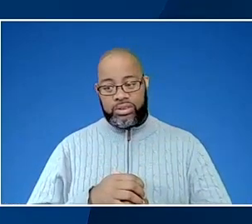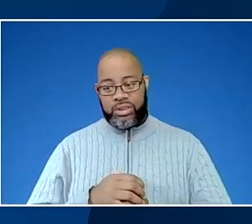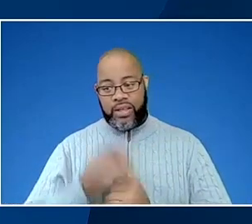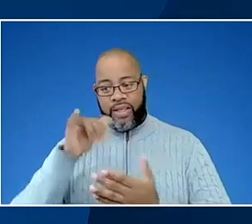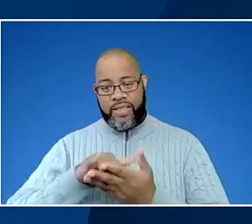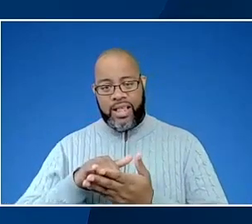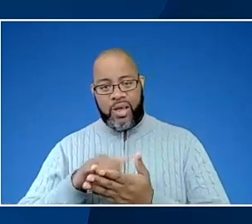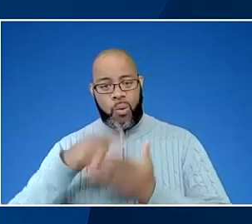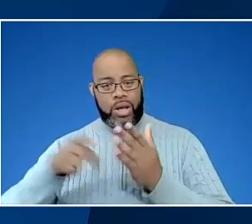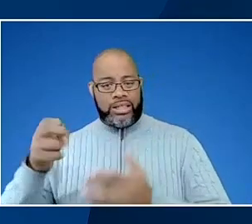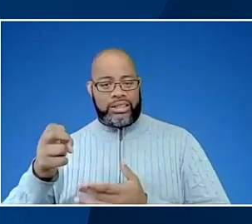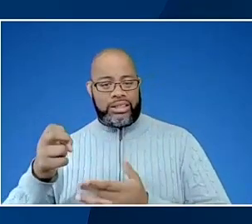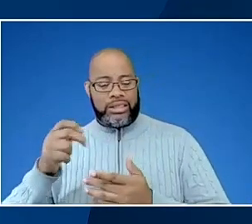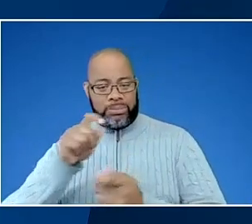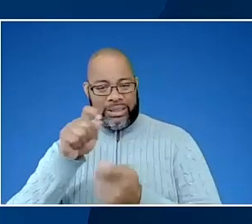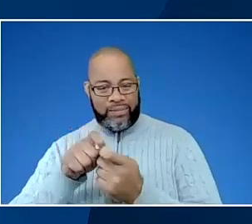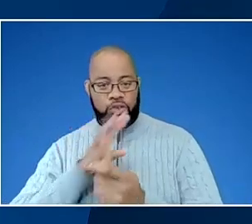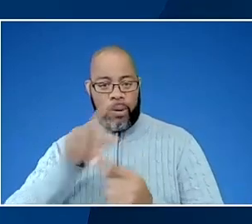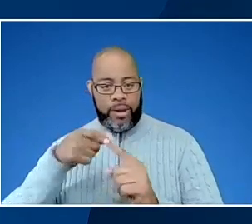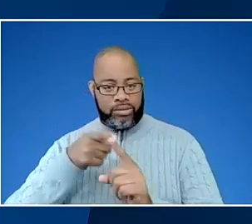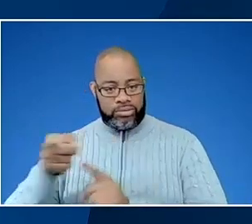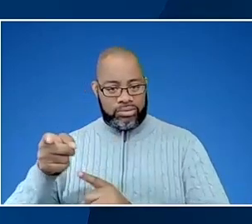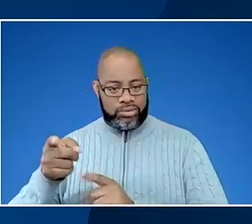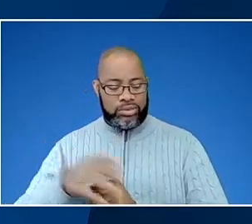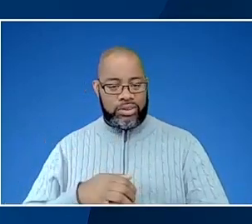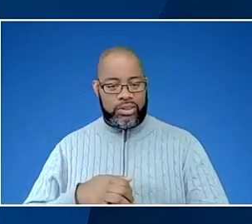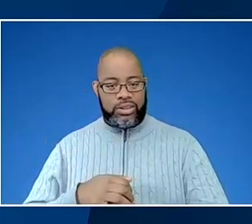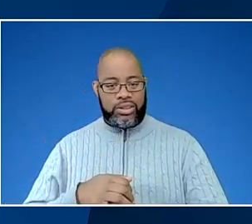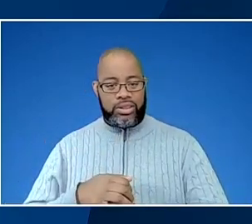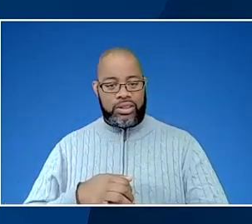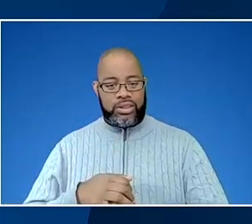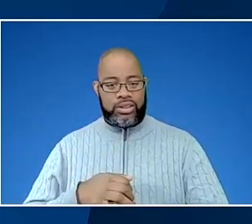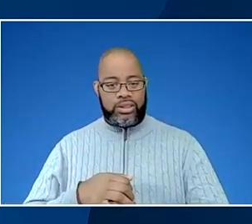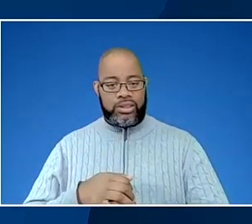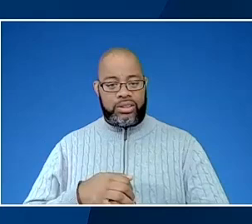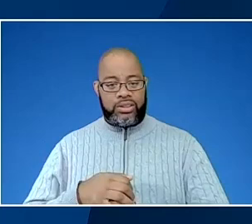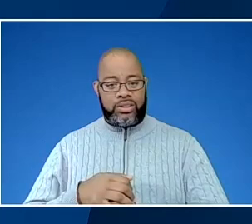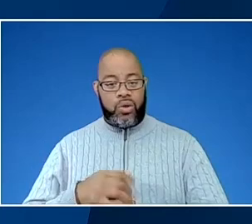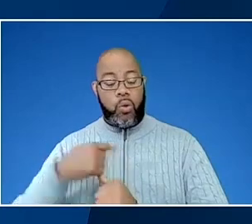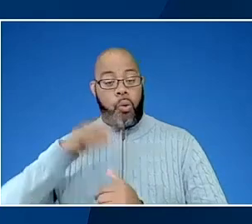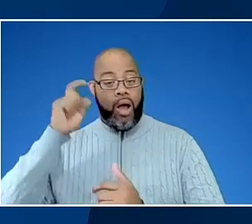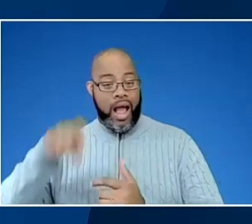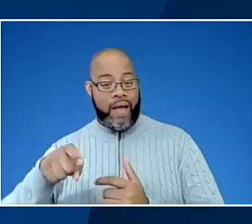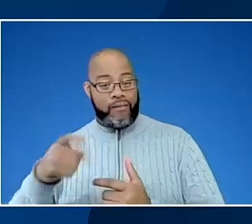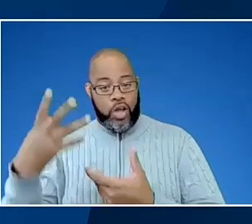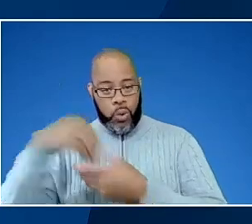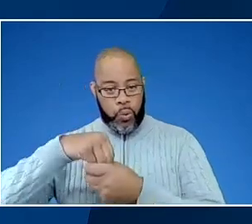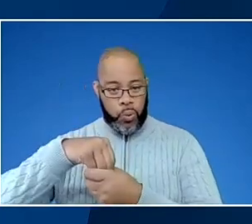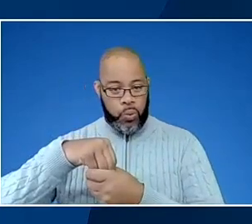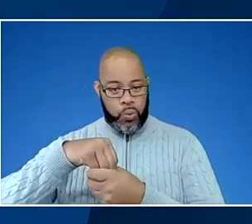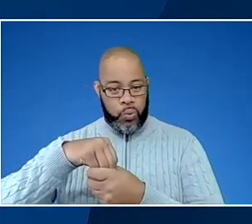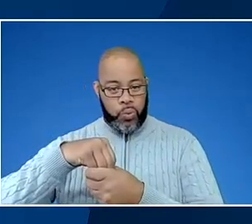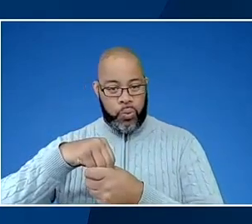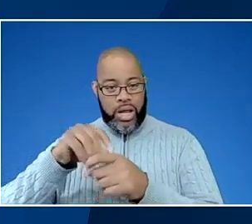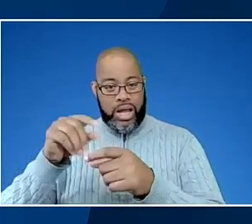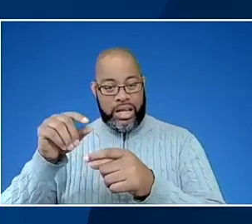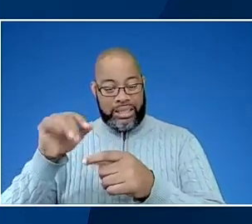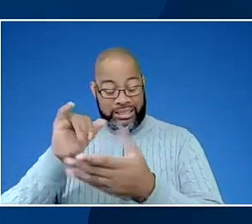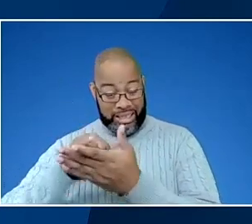specifically talking about is we're going to have to include that on there. Or is it appropriate to include that on